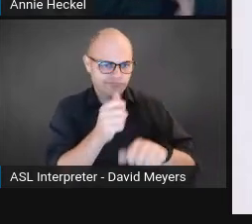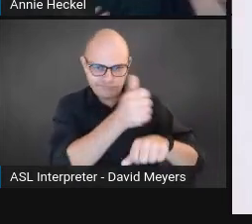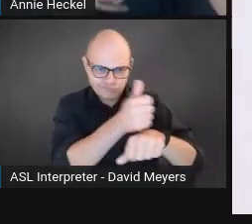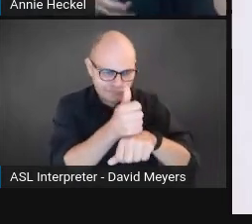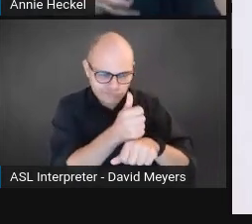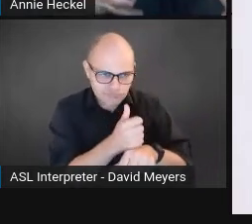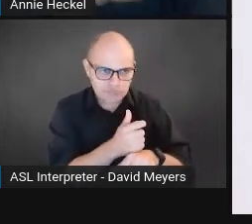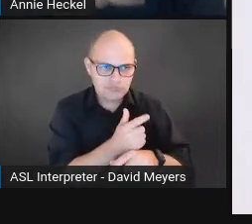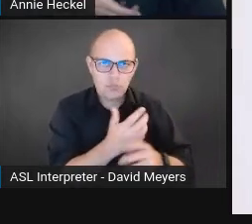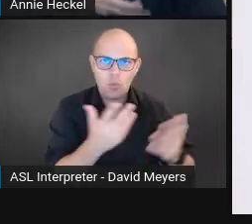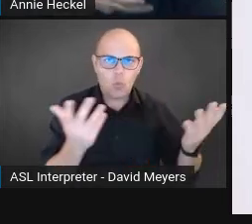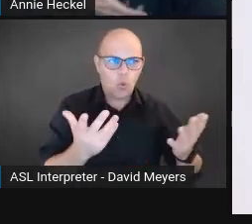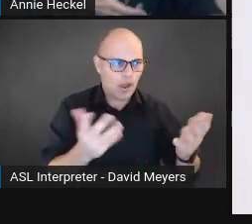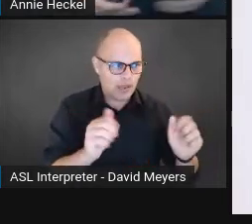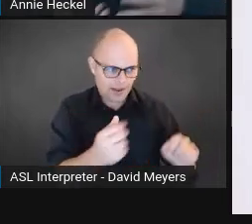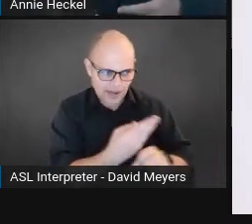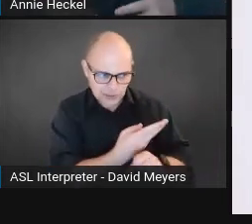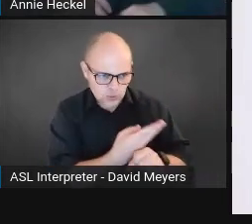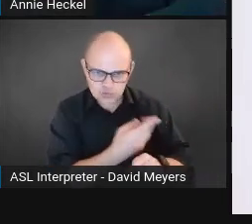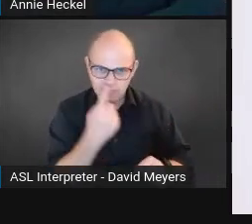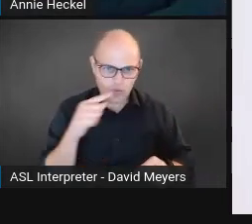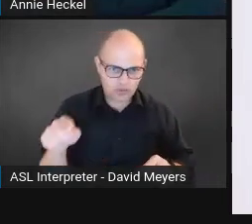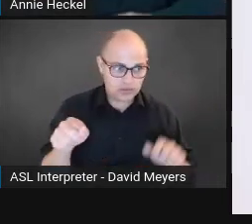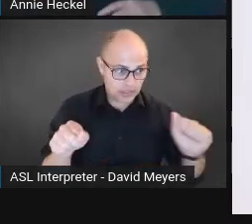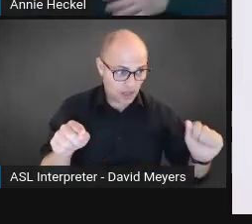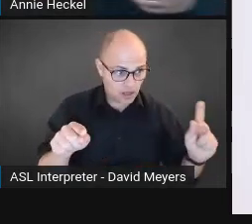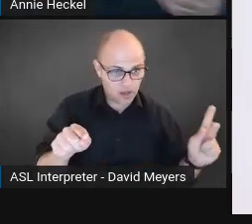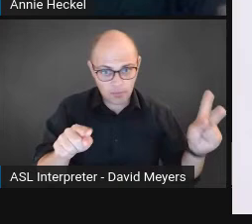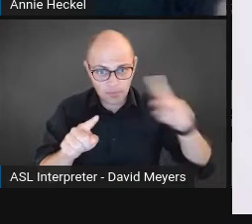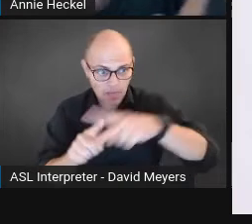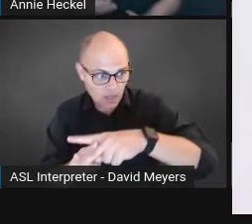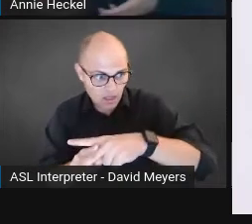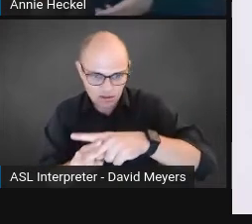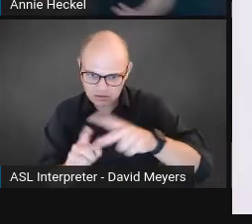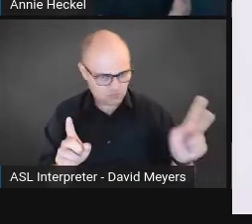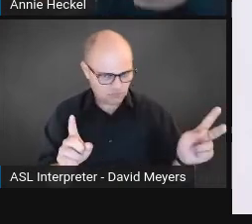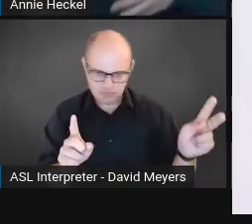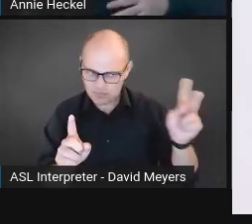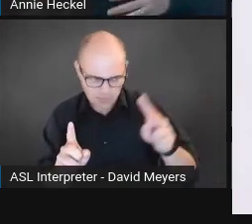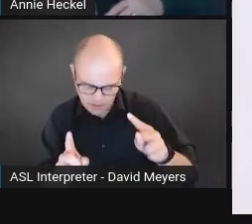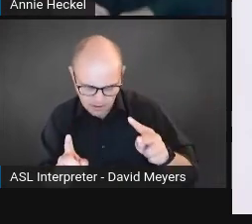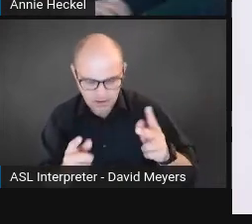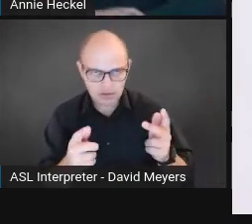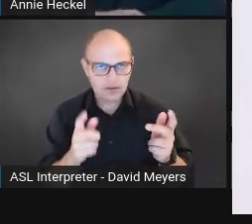Can you use it on this component or not? Can you use it on this HTML element or not?